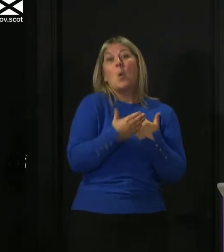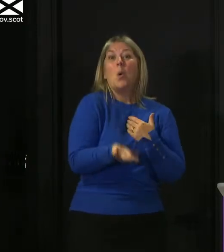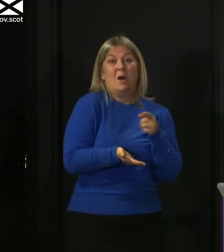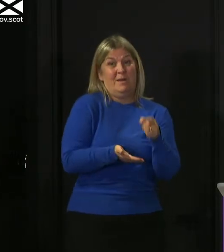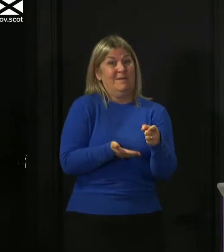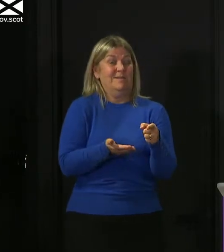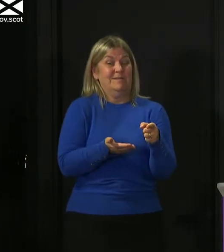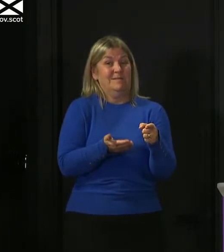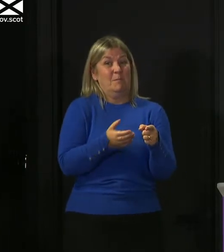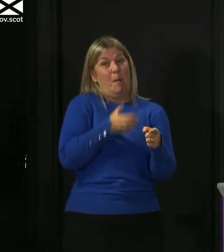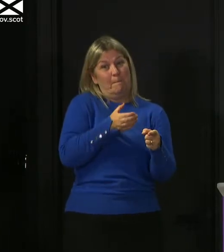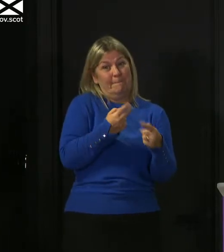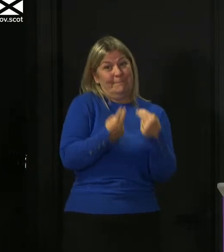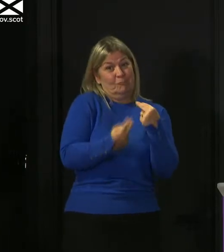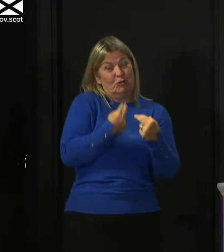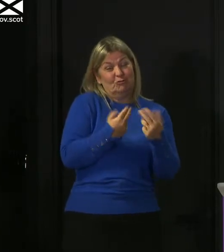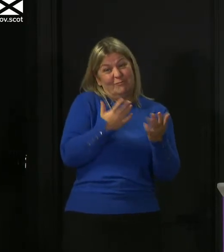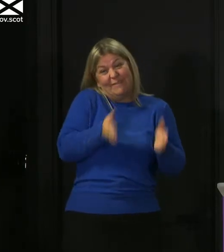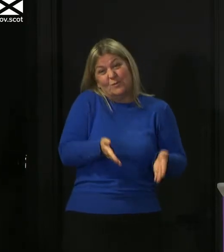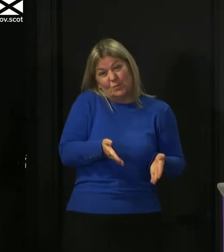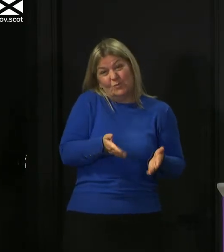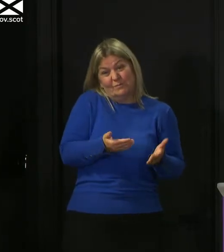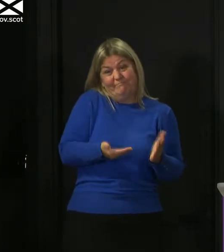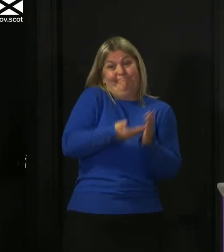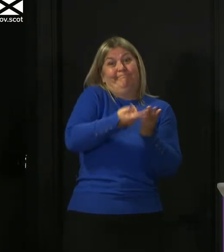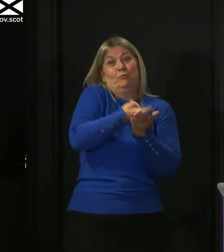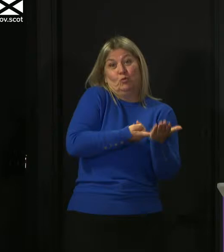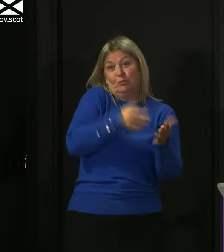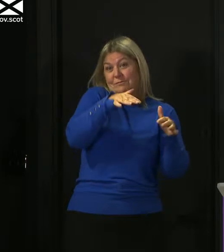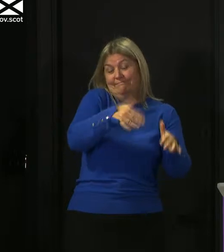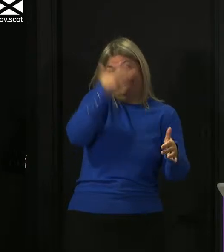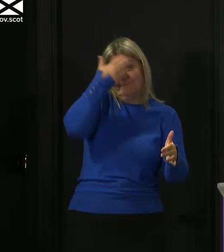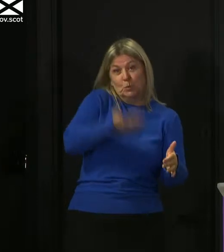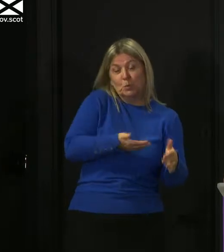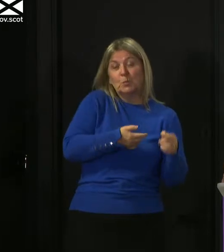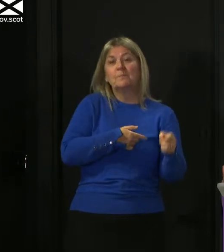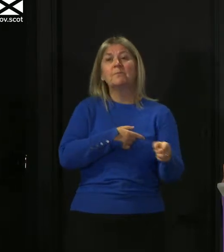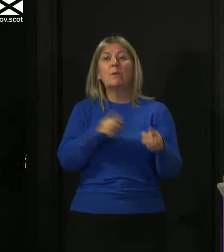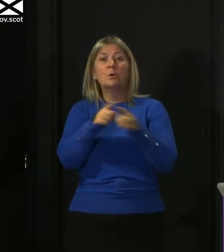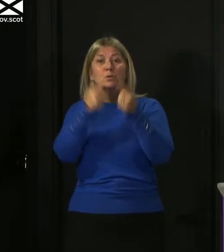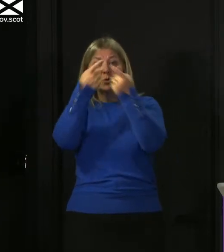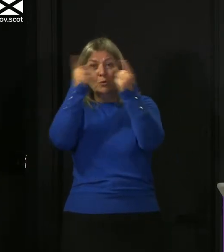And then of course in the last couple of weeks we've had the impact of university outbreaks